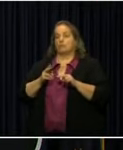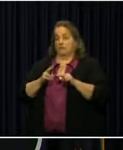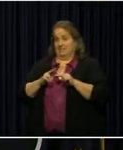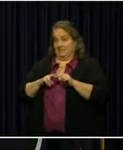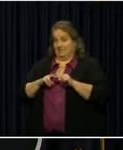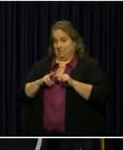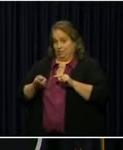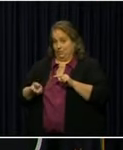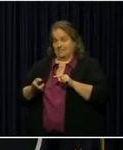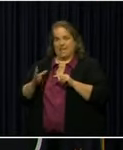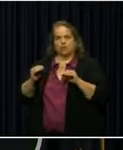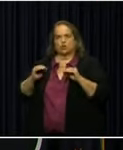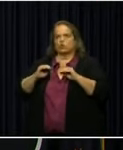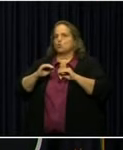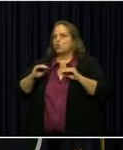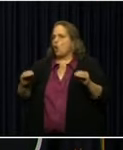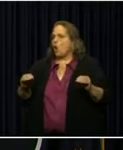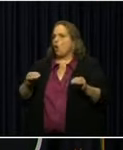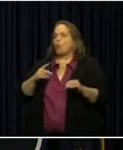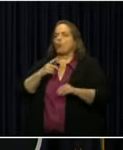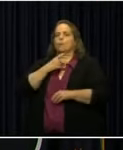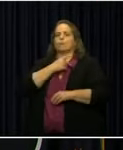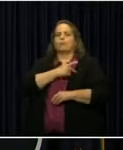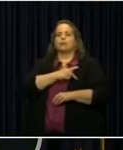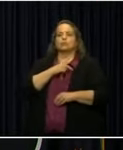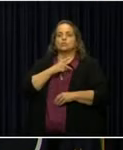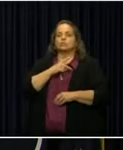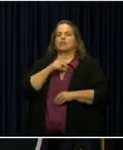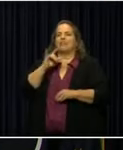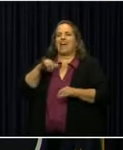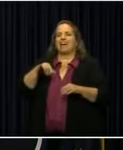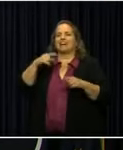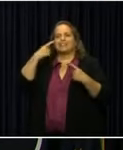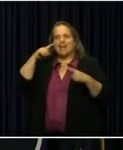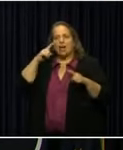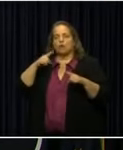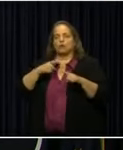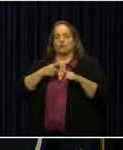WORKERS, FOR THOSE WHO ARE TAKING CARE OF PEOPLE WHO MAY